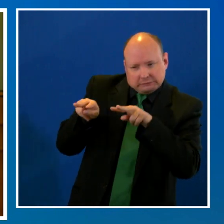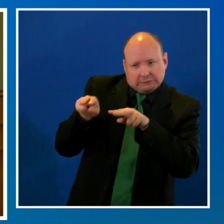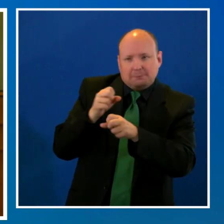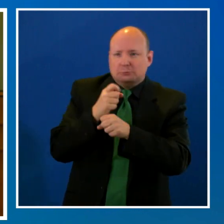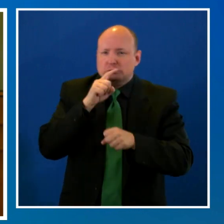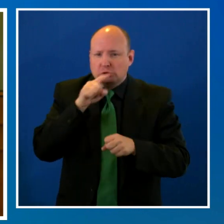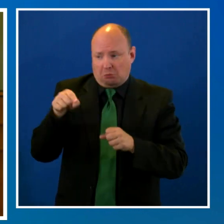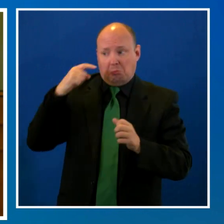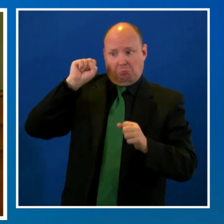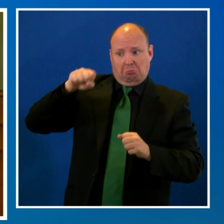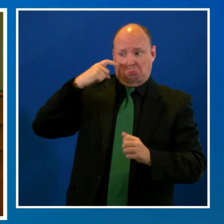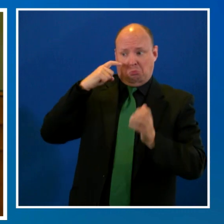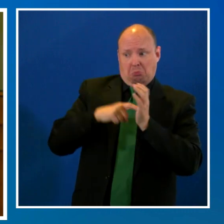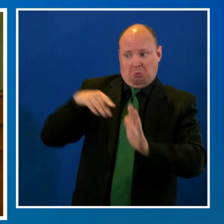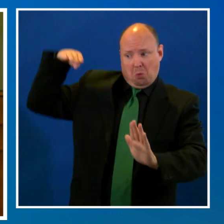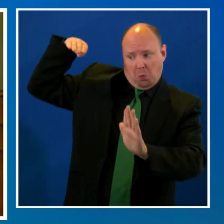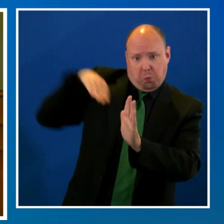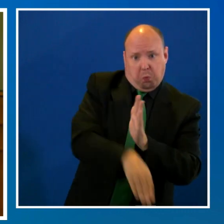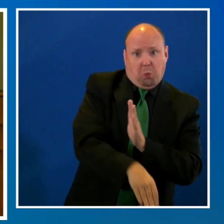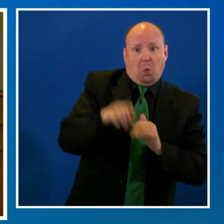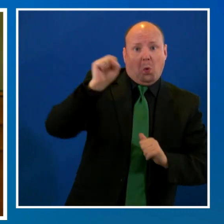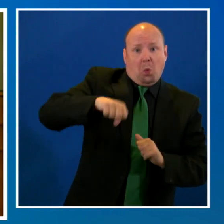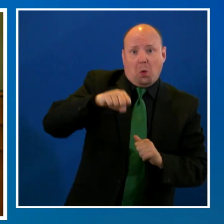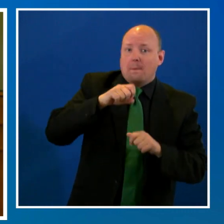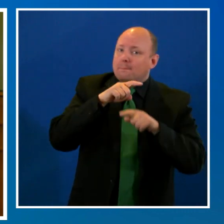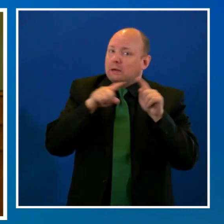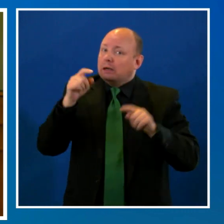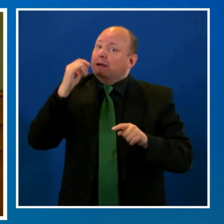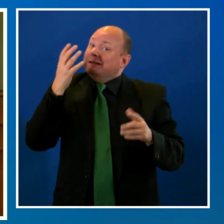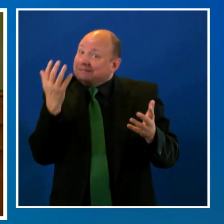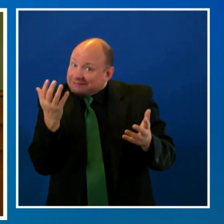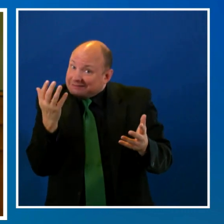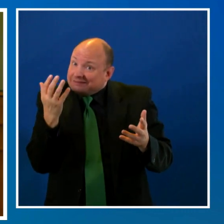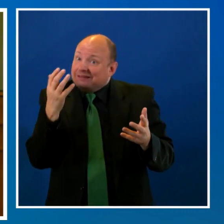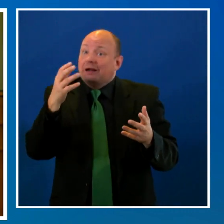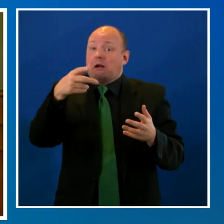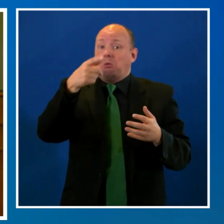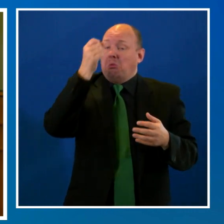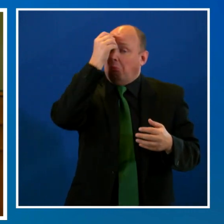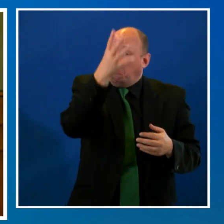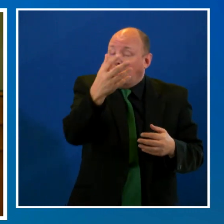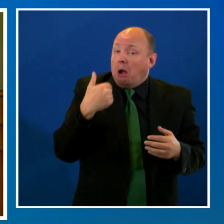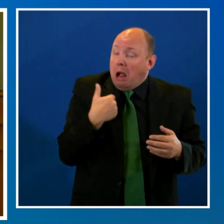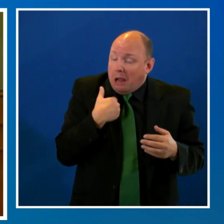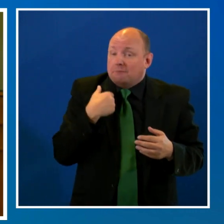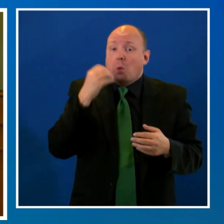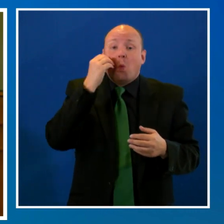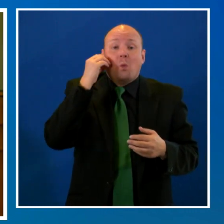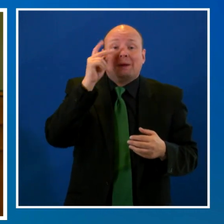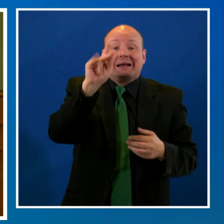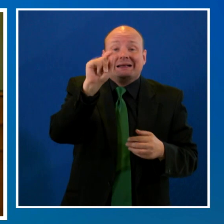Free COVID-19 home test kits are still available through both Washington state and the federal government.